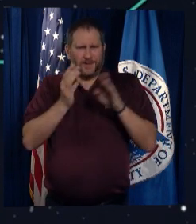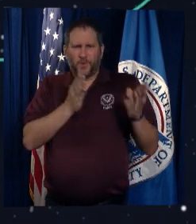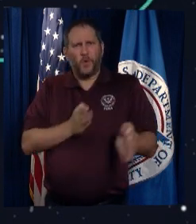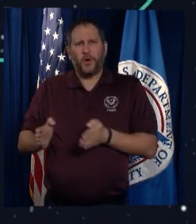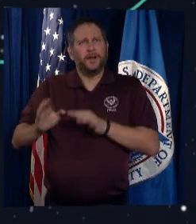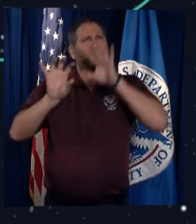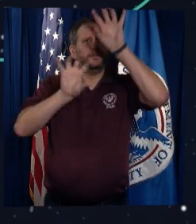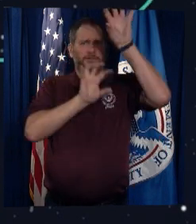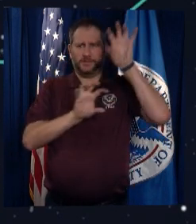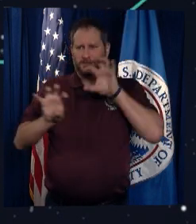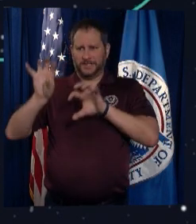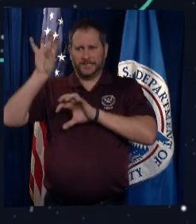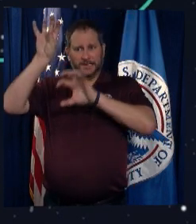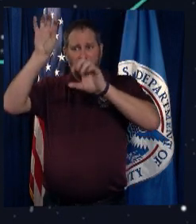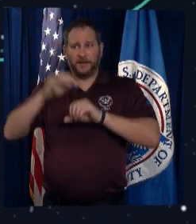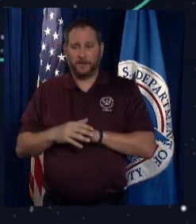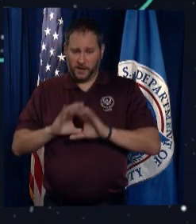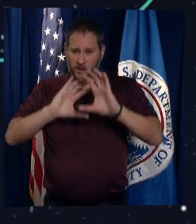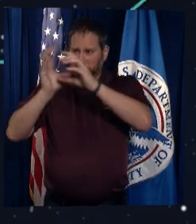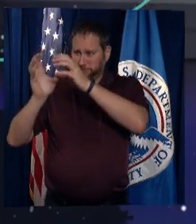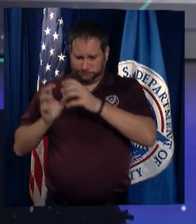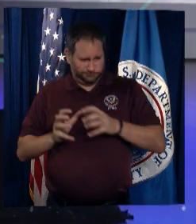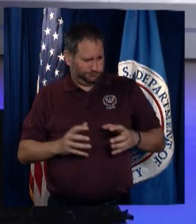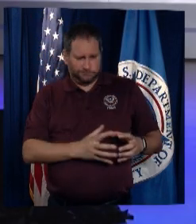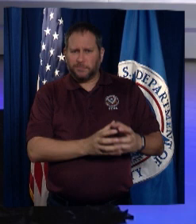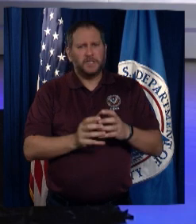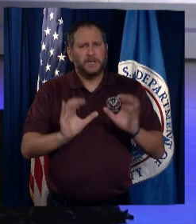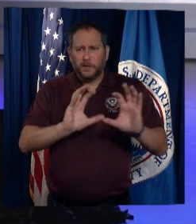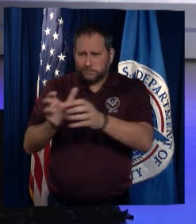management and law enforcement to look into the community after disasters and